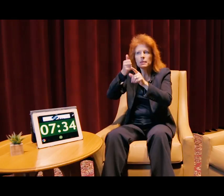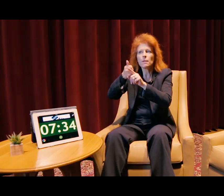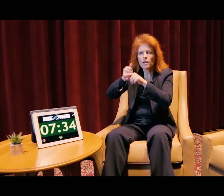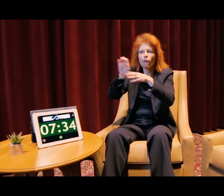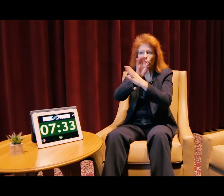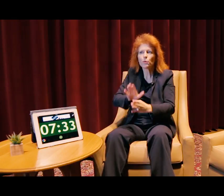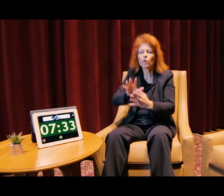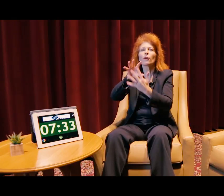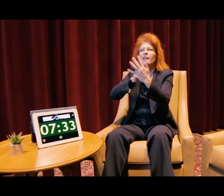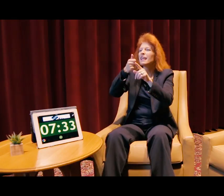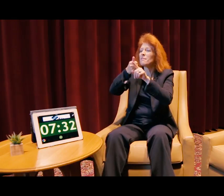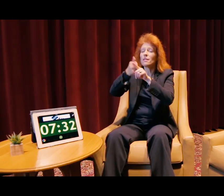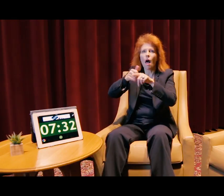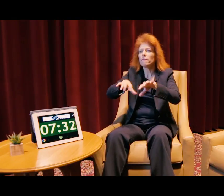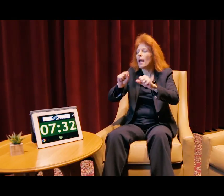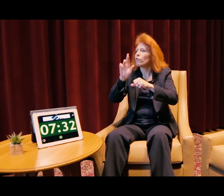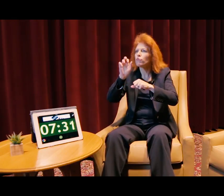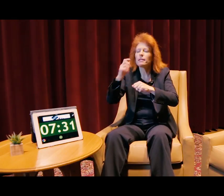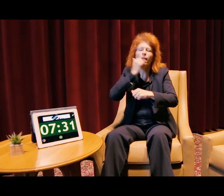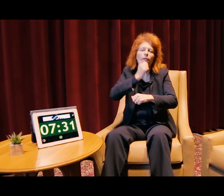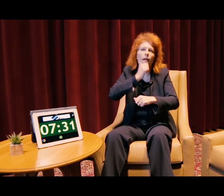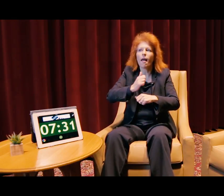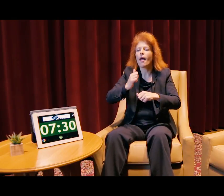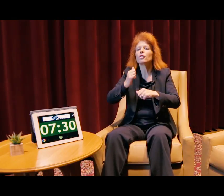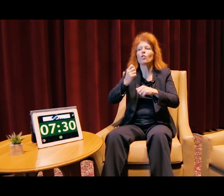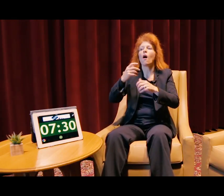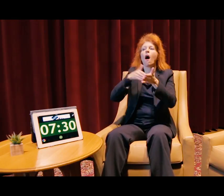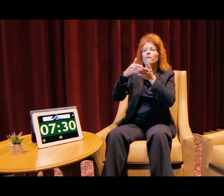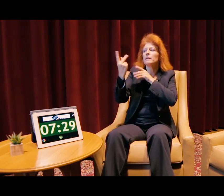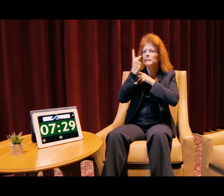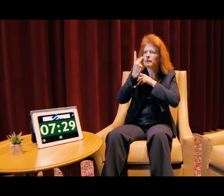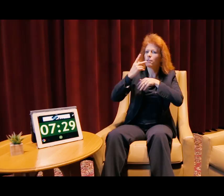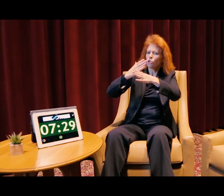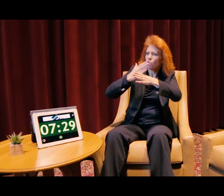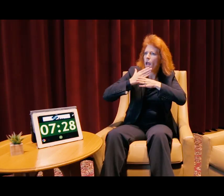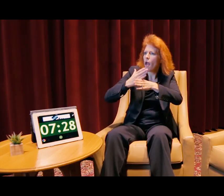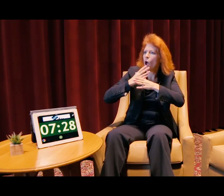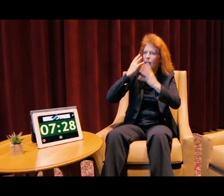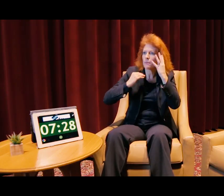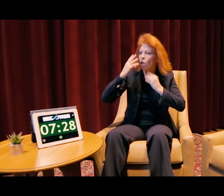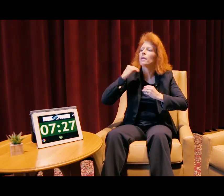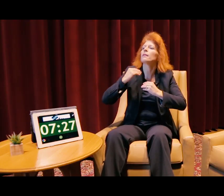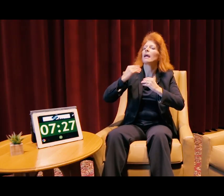and taking great risks everyday. So he and I often share experiences, and he has certainly guided me.